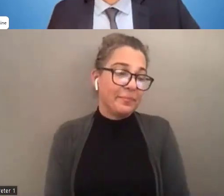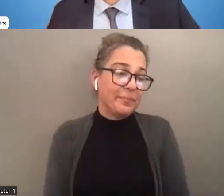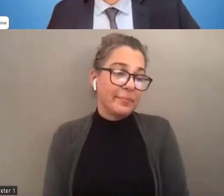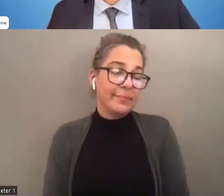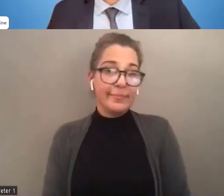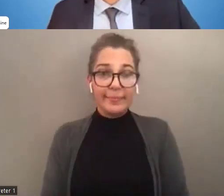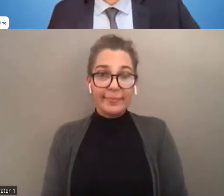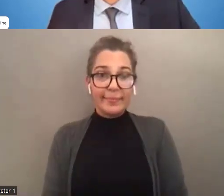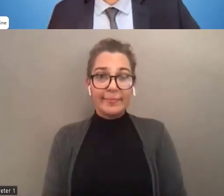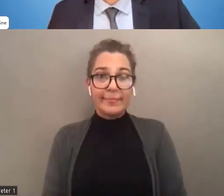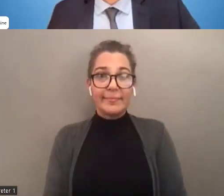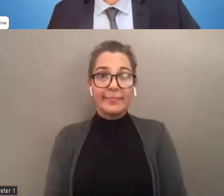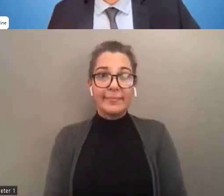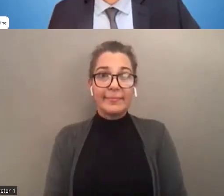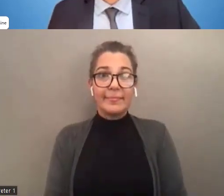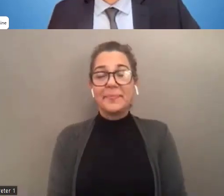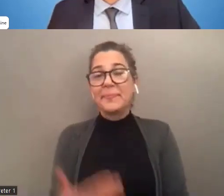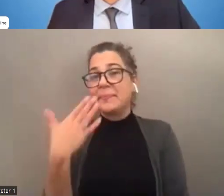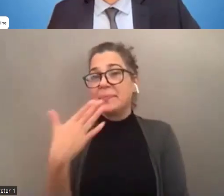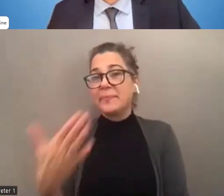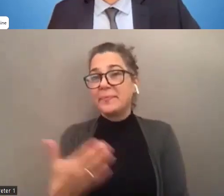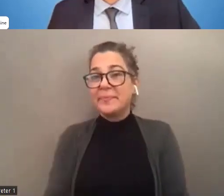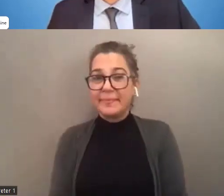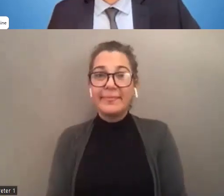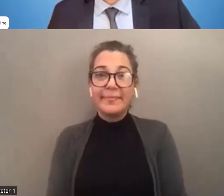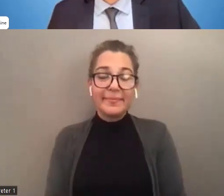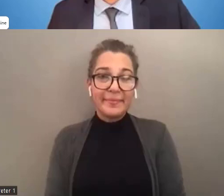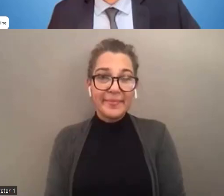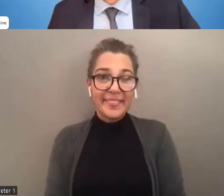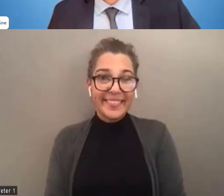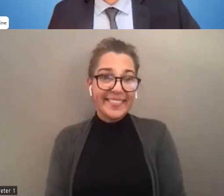Elyse Sullivan: Okay, thanks. Let's see,